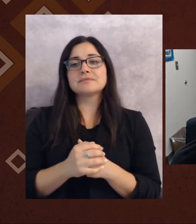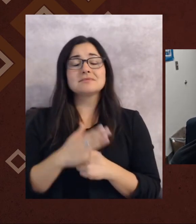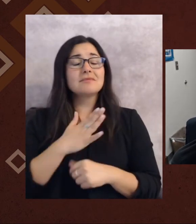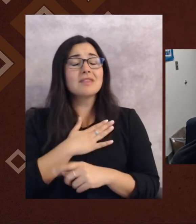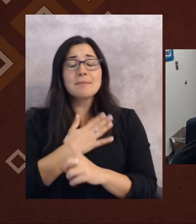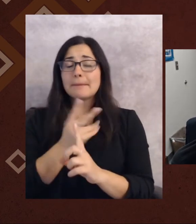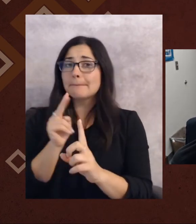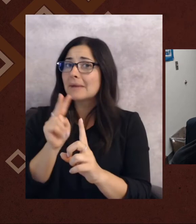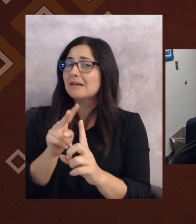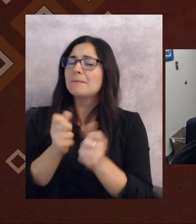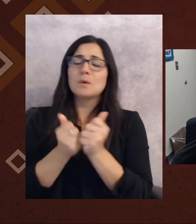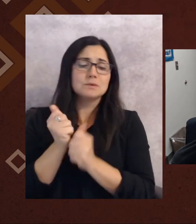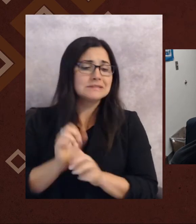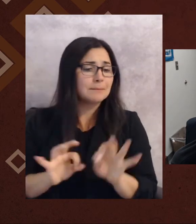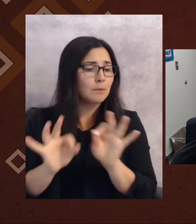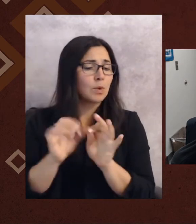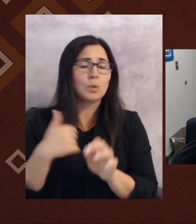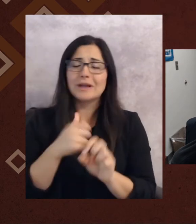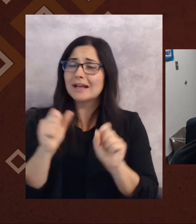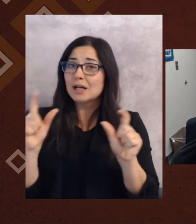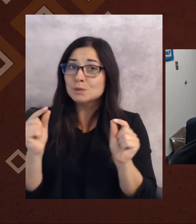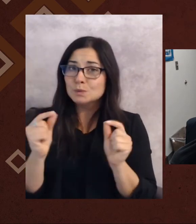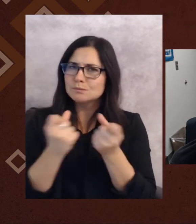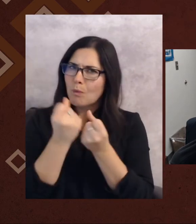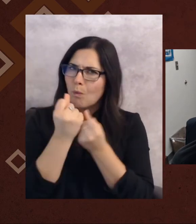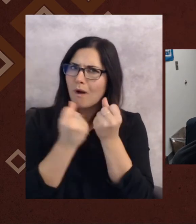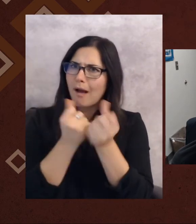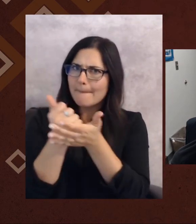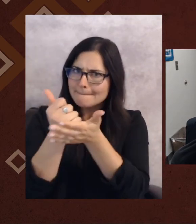the most important thing we can do is to help one another. Just as as people